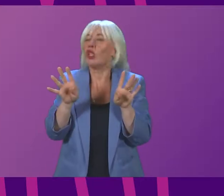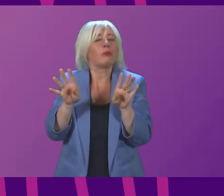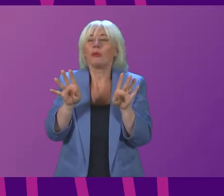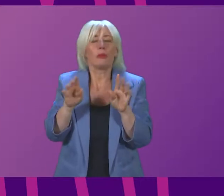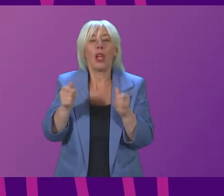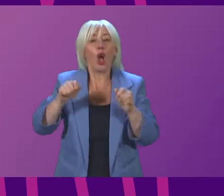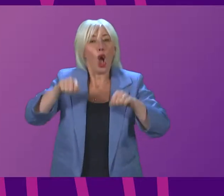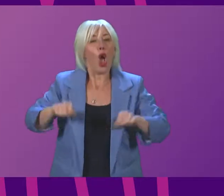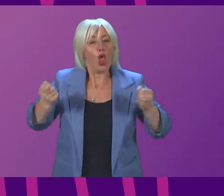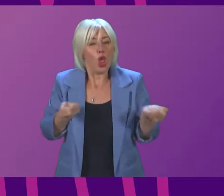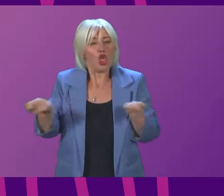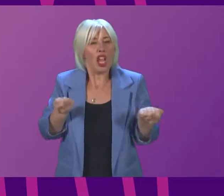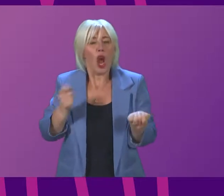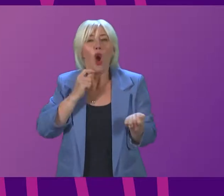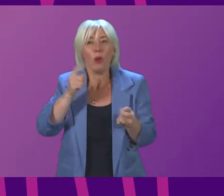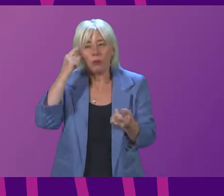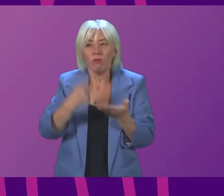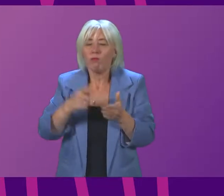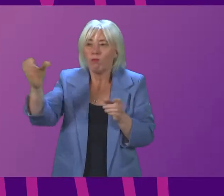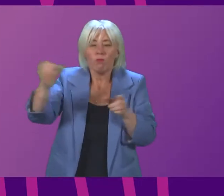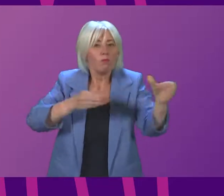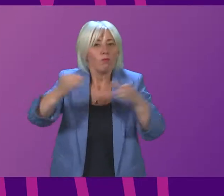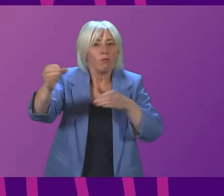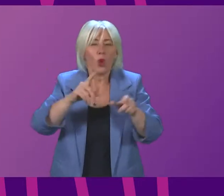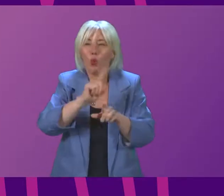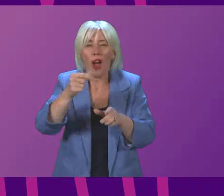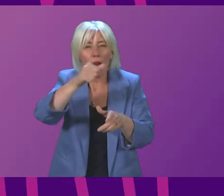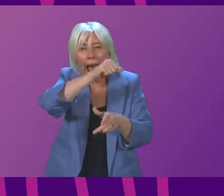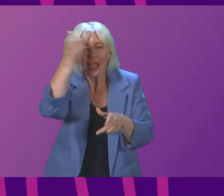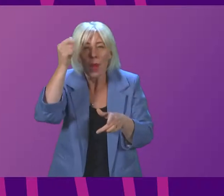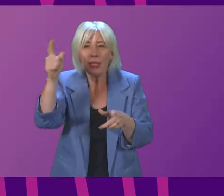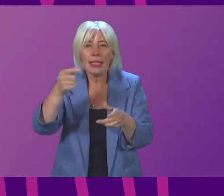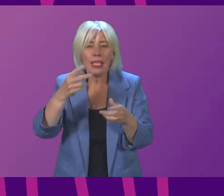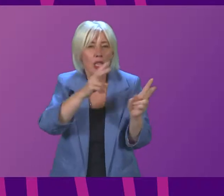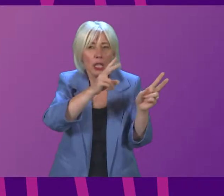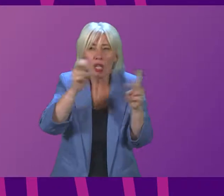appoint any assessors to provide expertise on particular subjects or any other assistance to